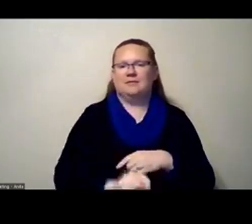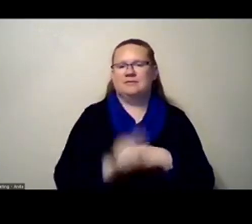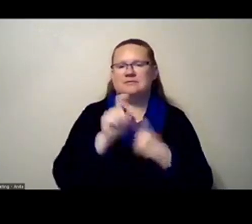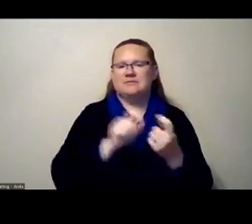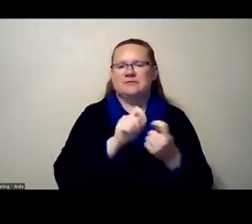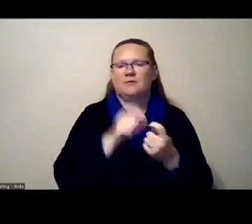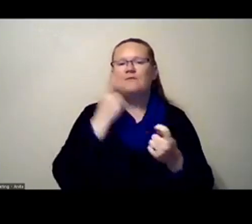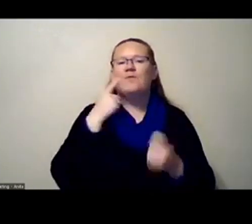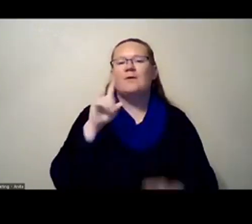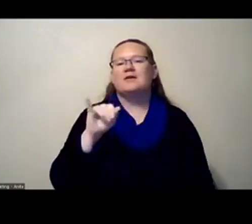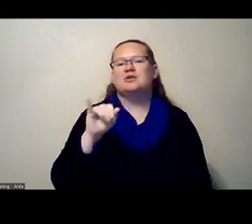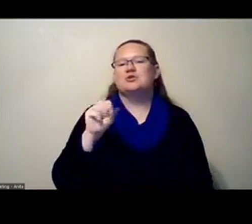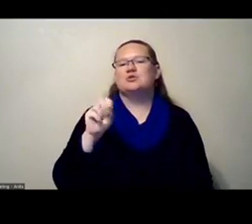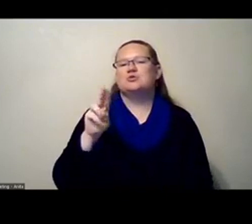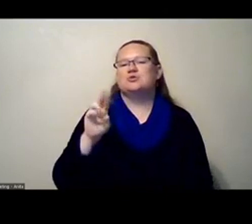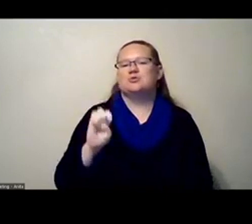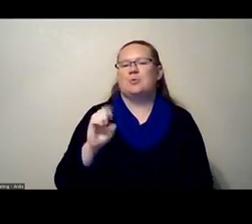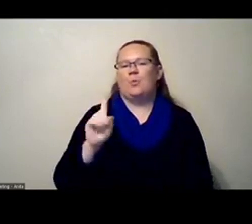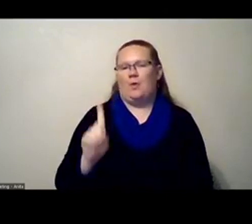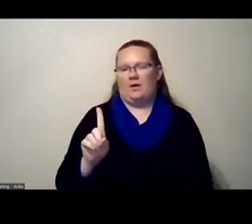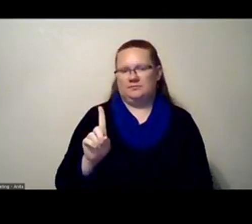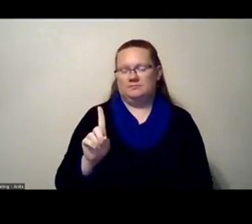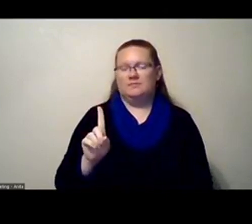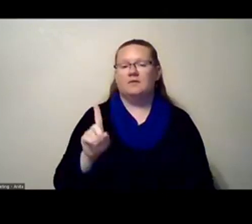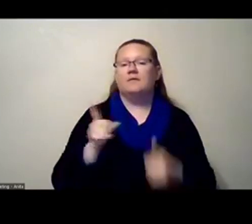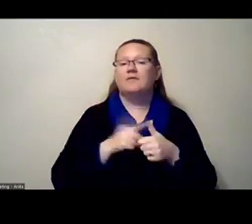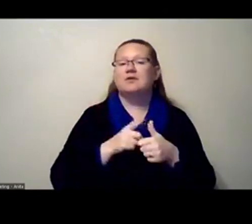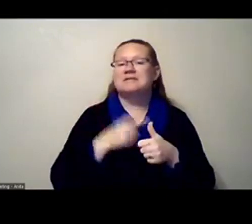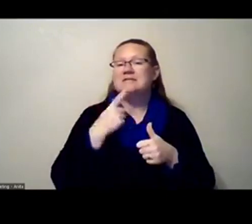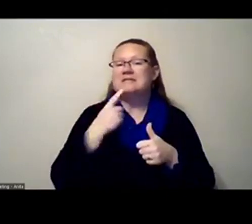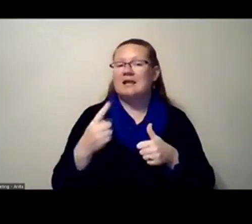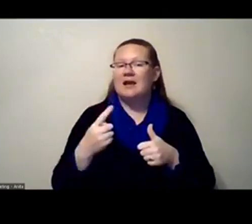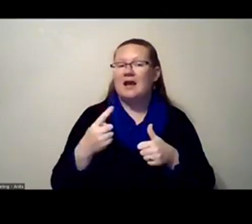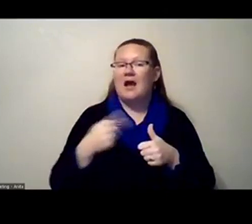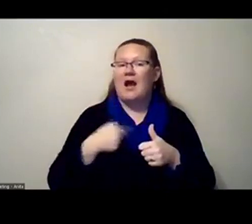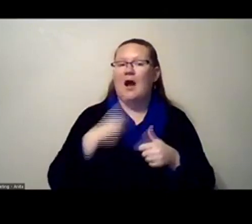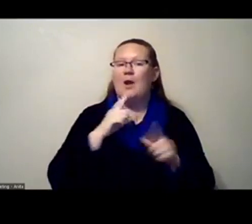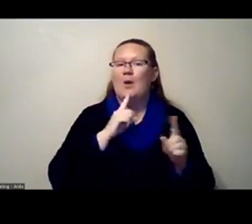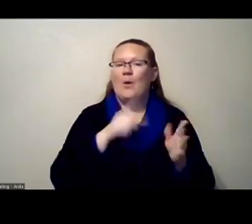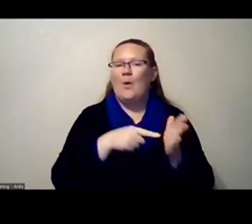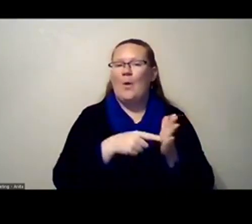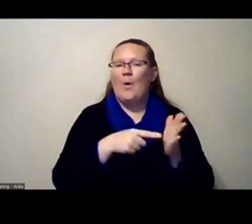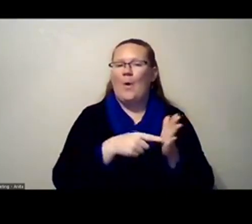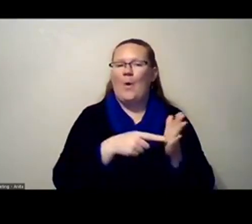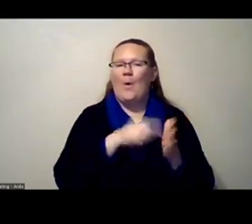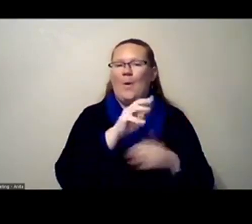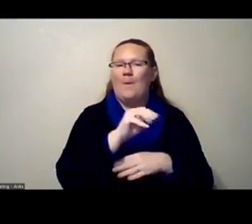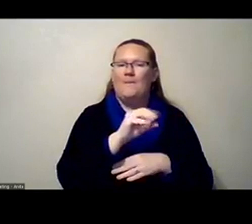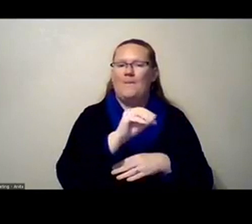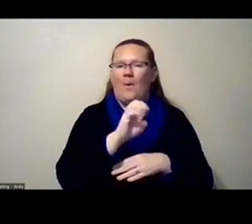First thing I have to say is that I own Melissa Batcha coffee. I'm not even sure if she's joining us today.